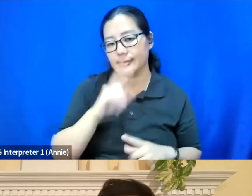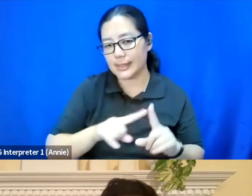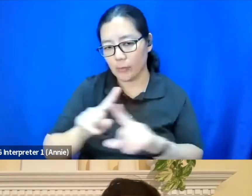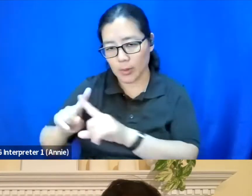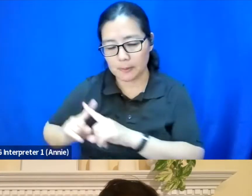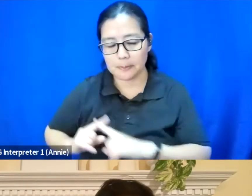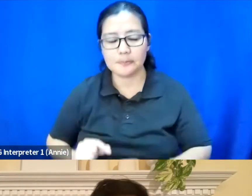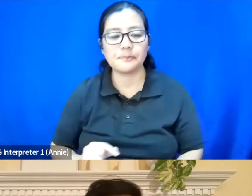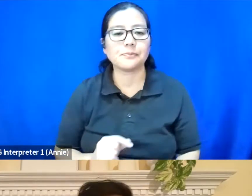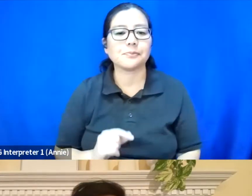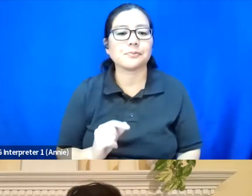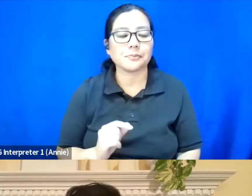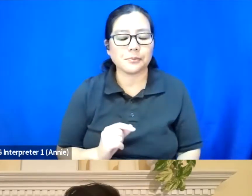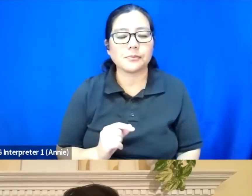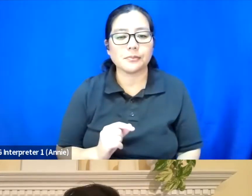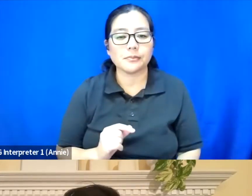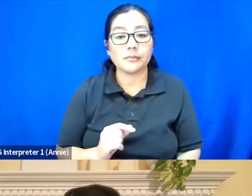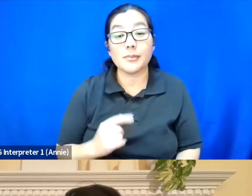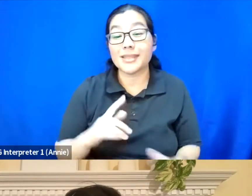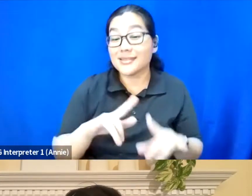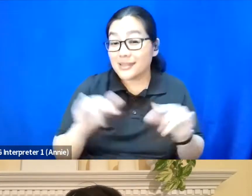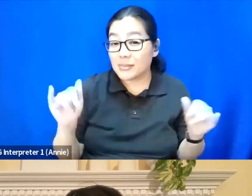of the Tiger when I first heard about it was